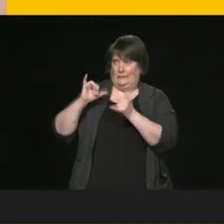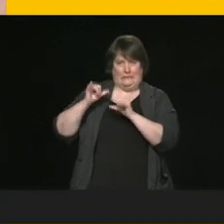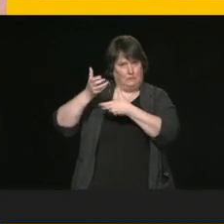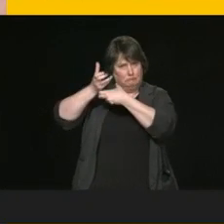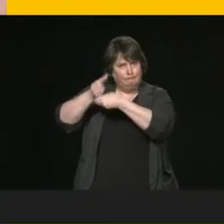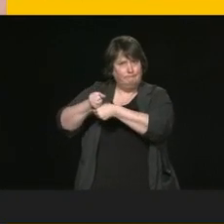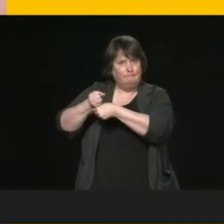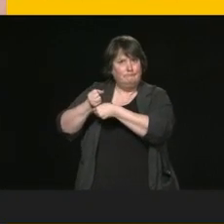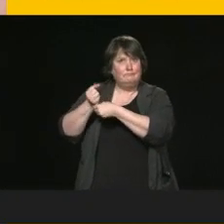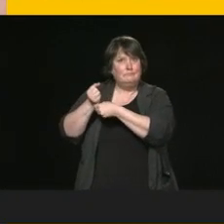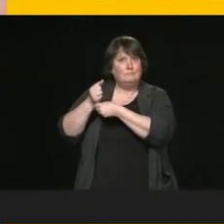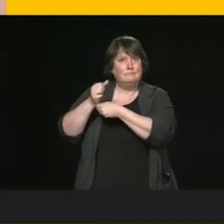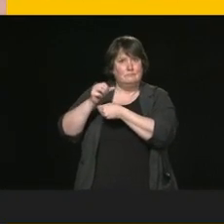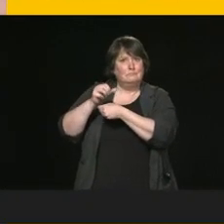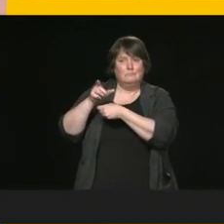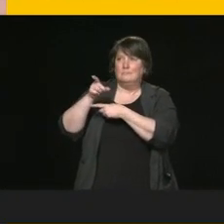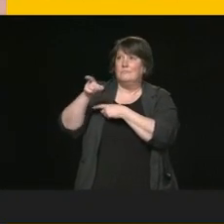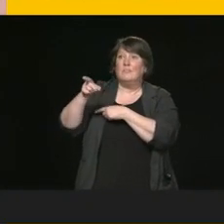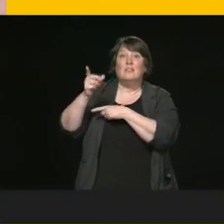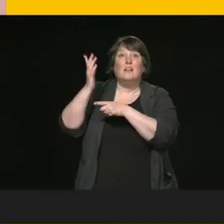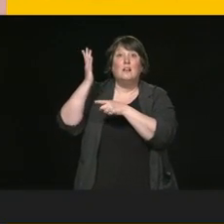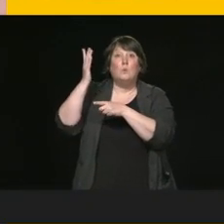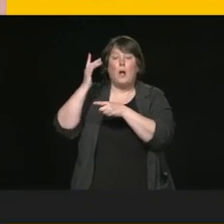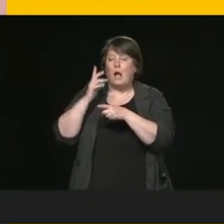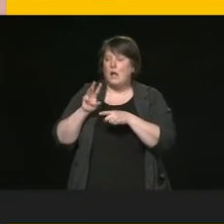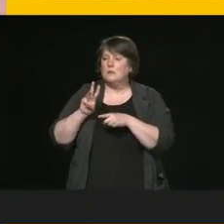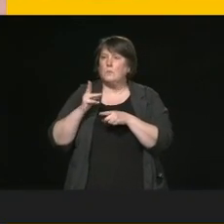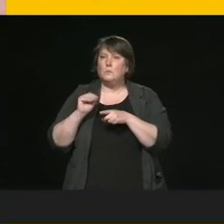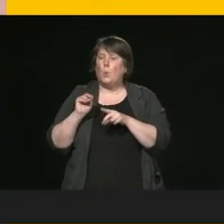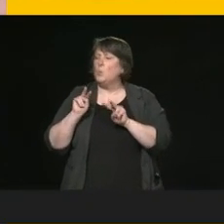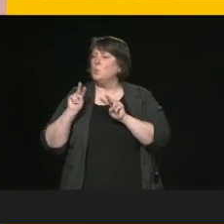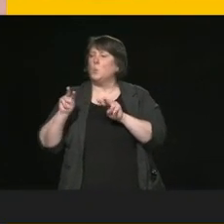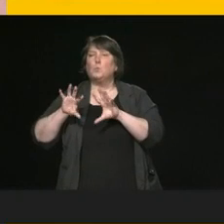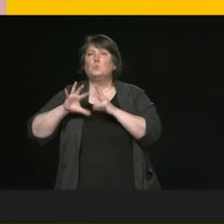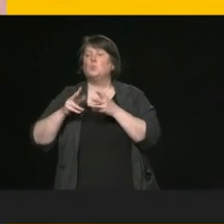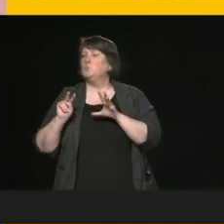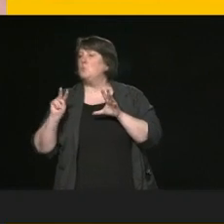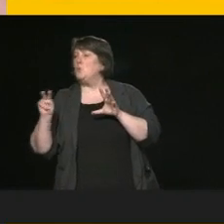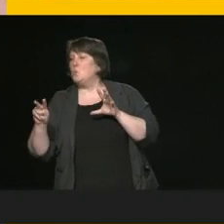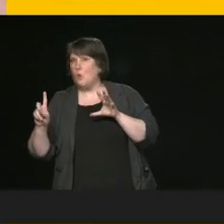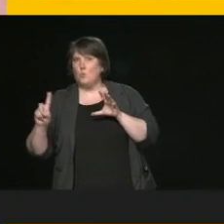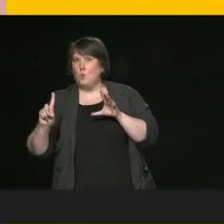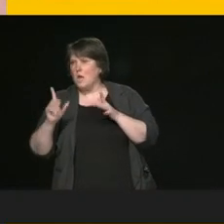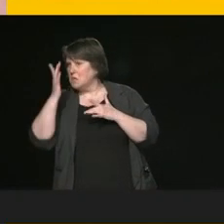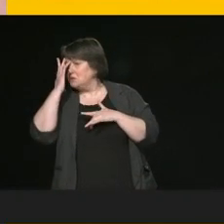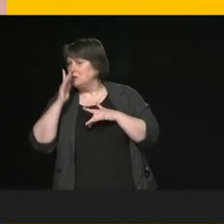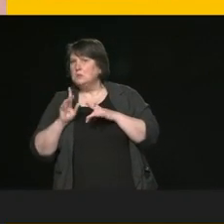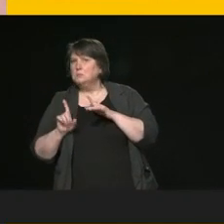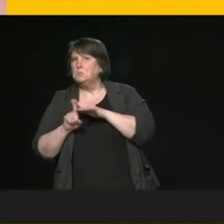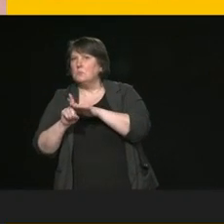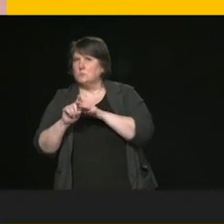REGULAR TIMES, IN BOTH ITS ABILITY TO DETECT NEW VIRUS